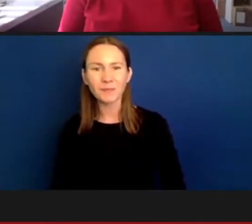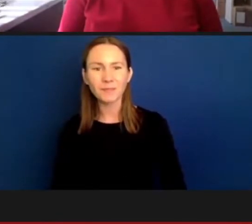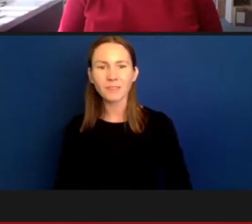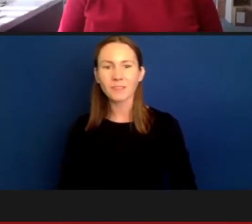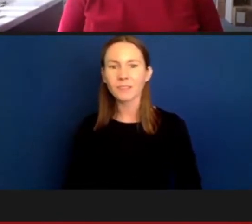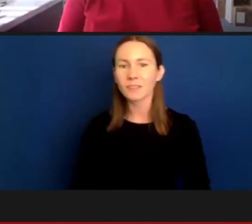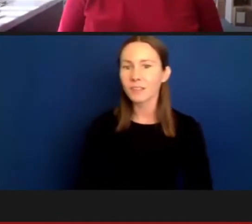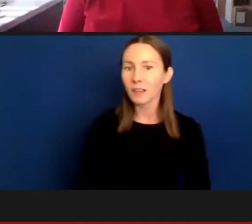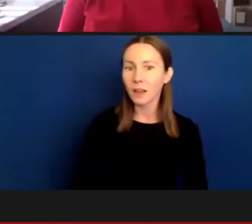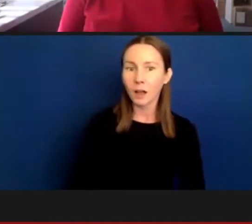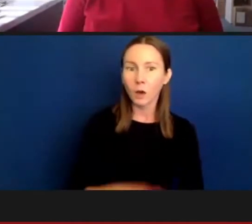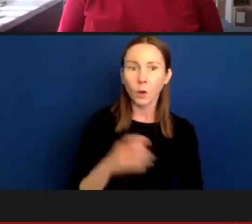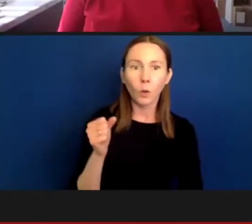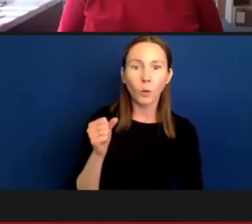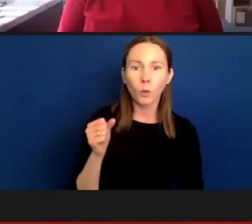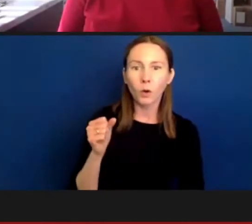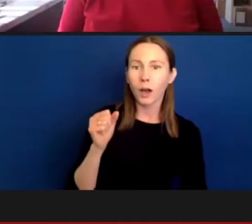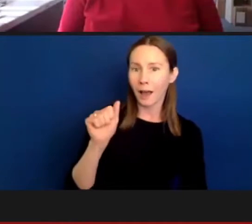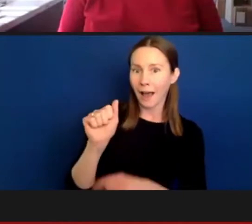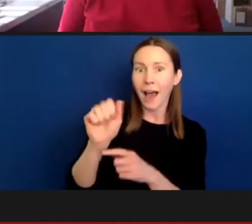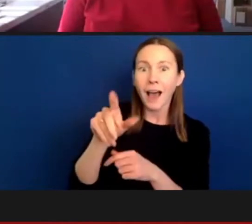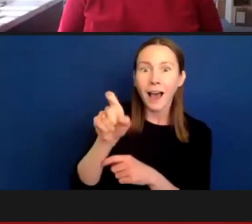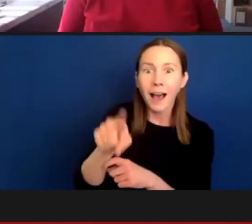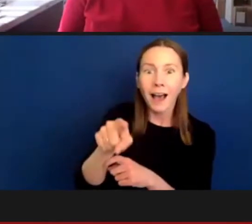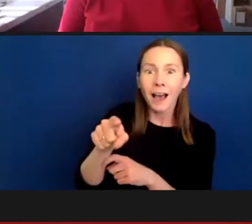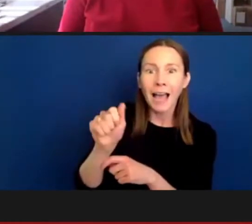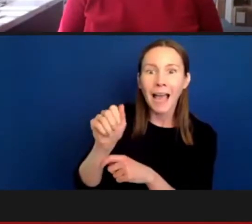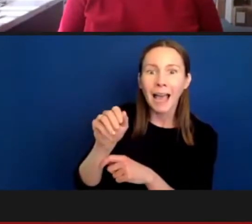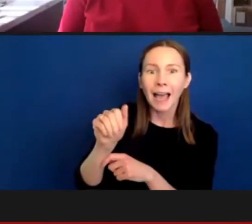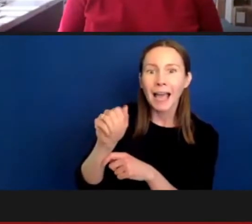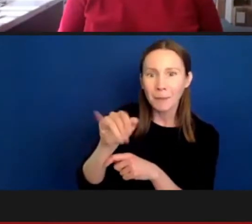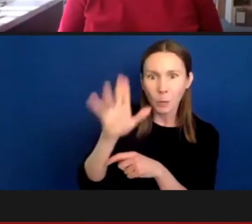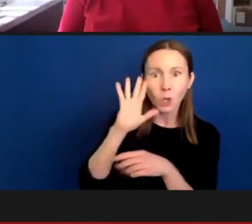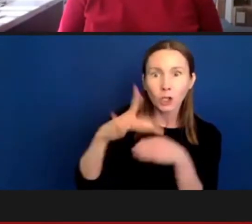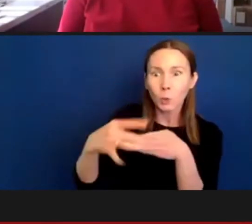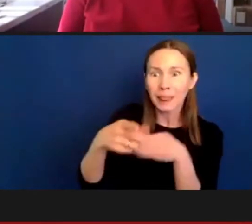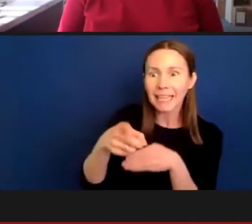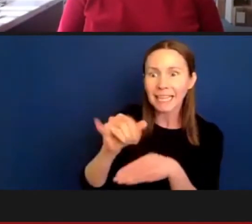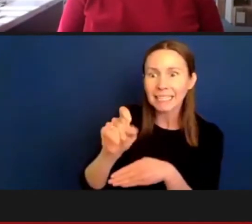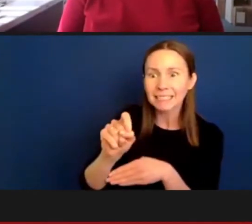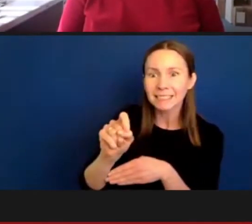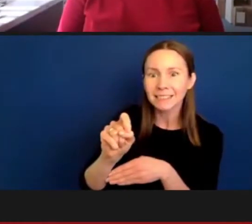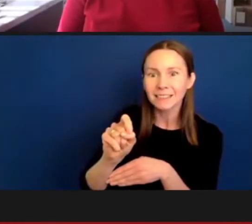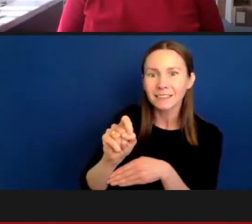Just a few words or a sentence. Go ahead. Dr. Houtrow?